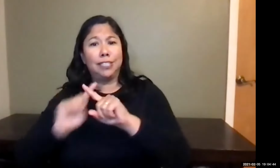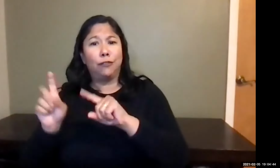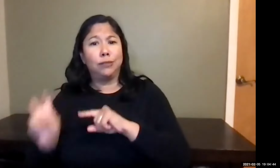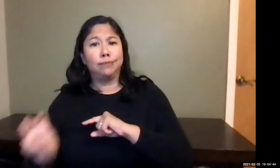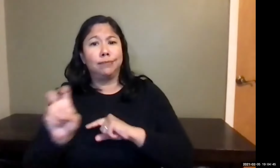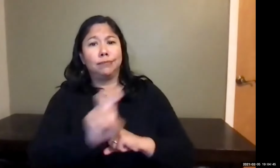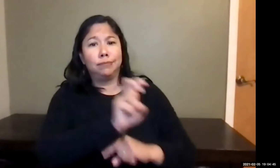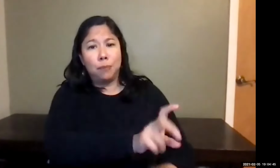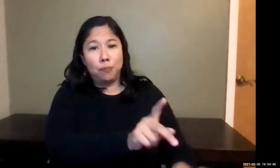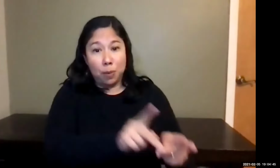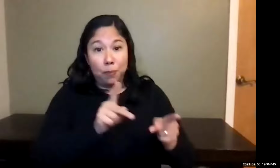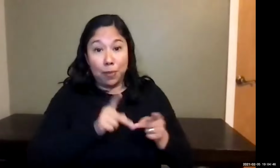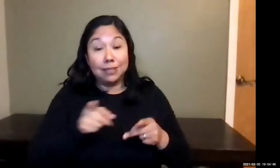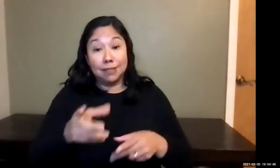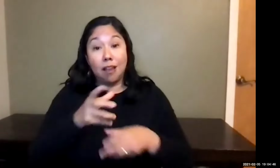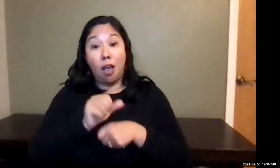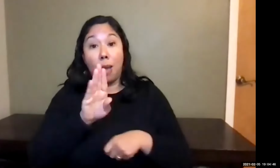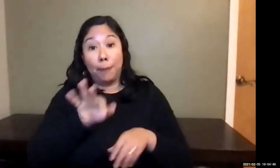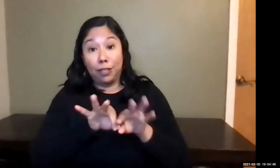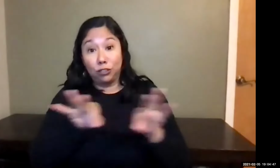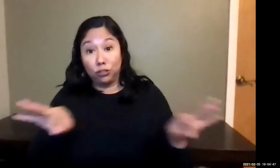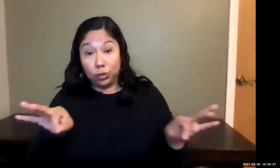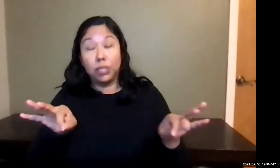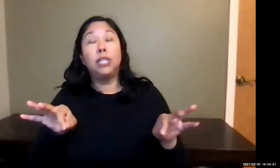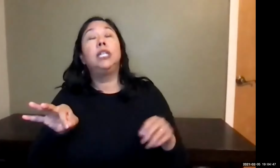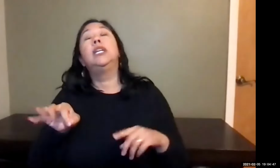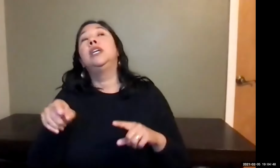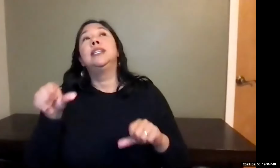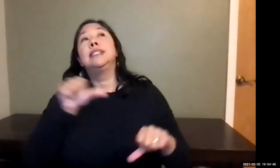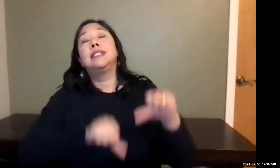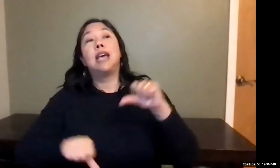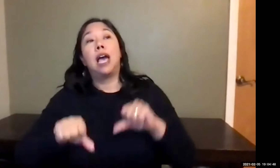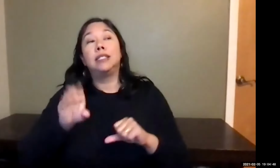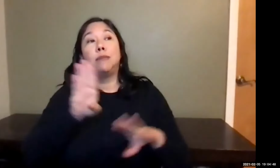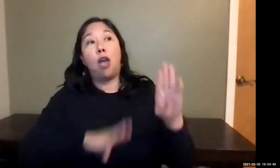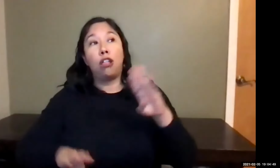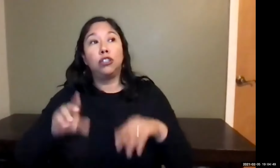Also received his Bachelor of Science in Biology from Purdue in Indiana, medical degree from